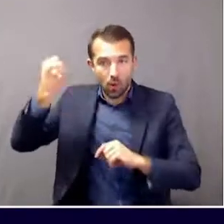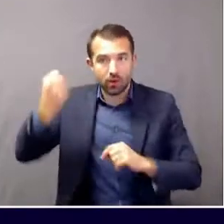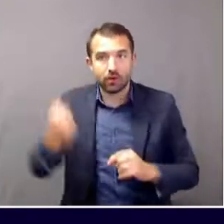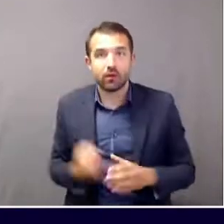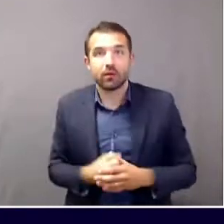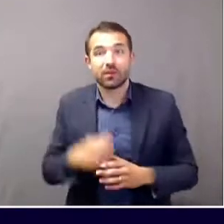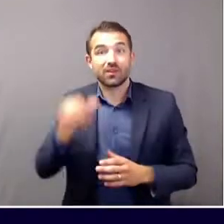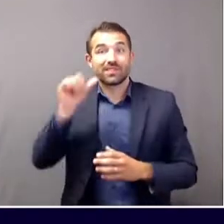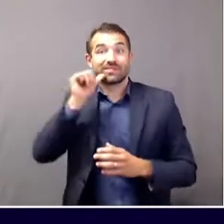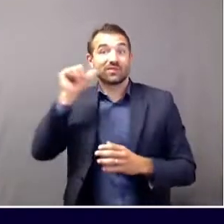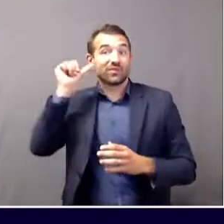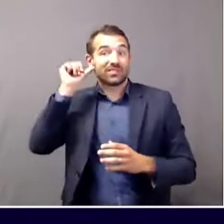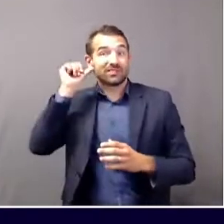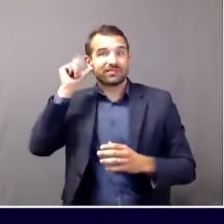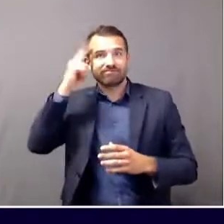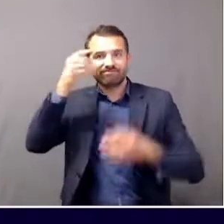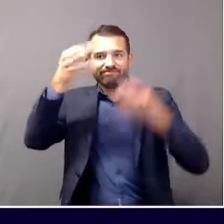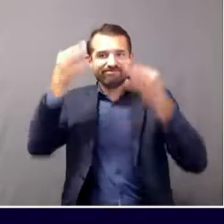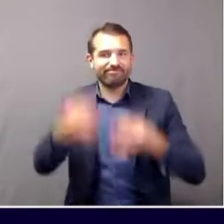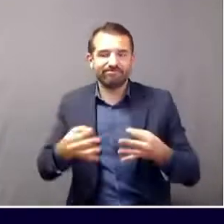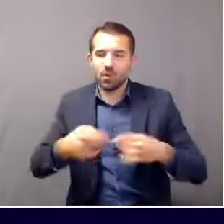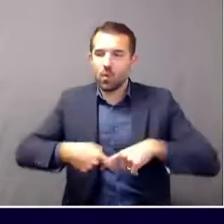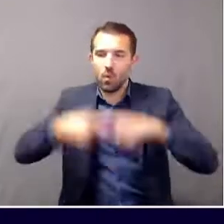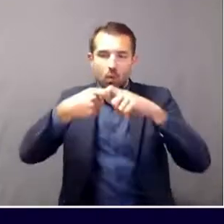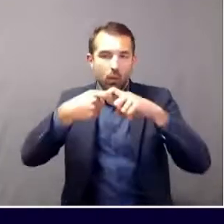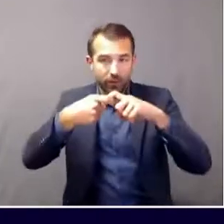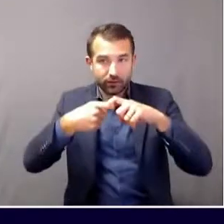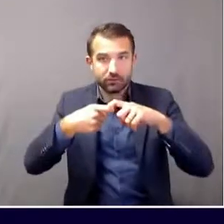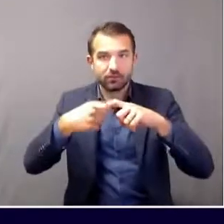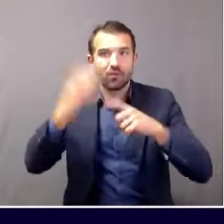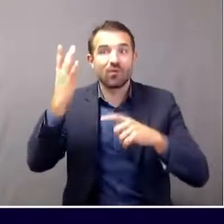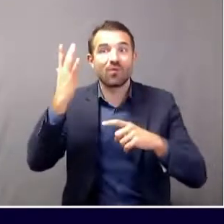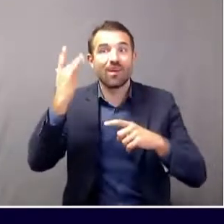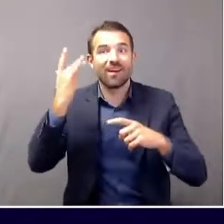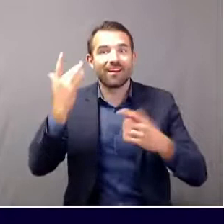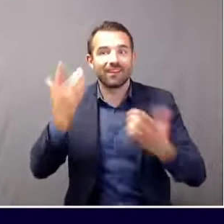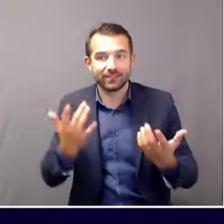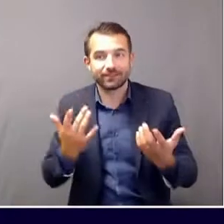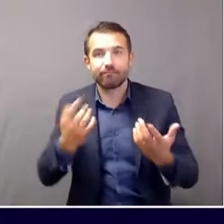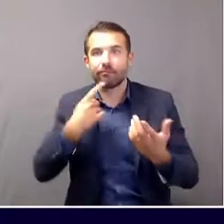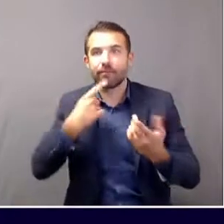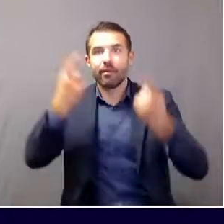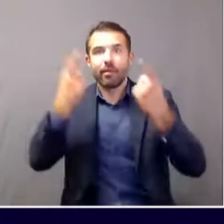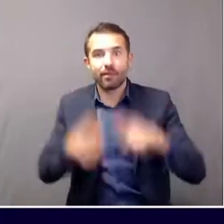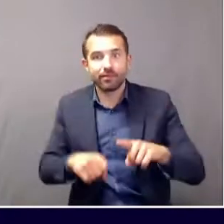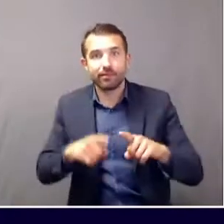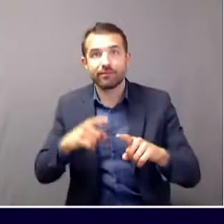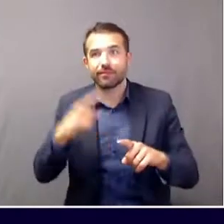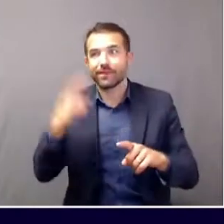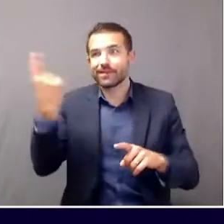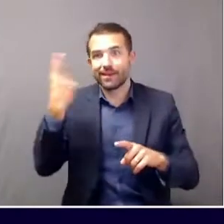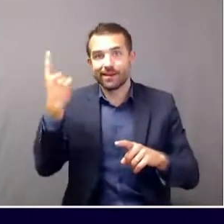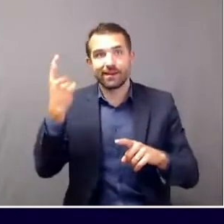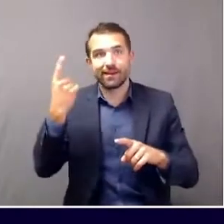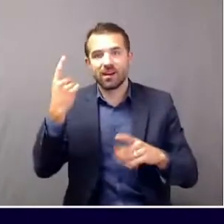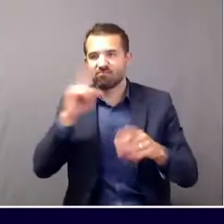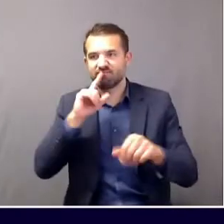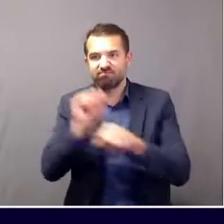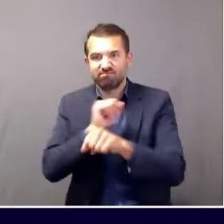also put on pause again because of an adverse event that was detected